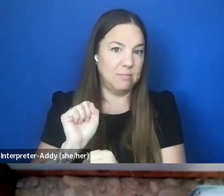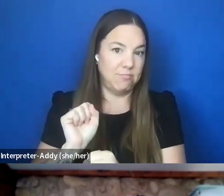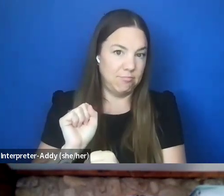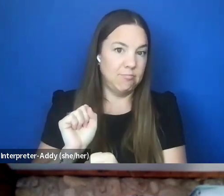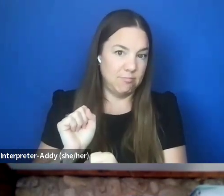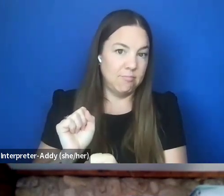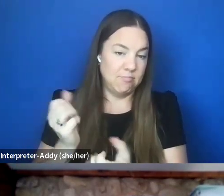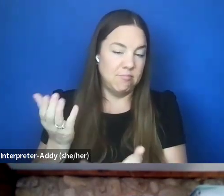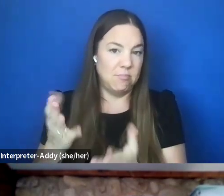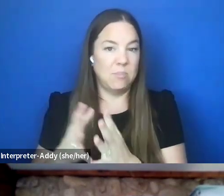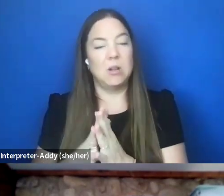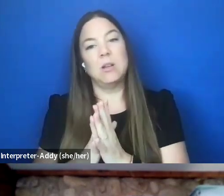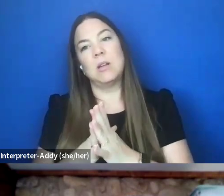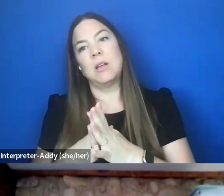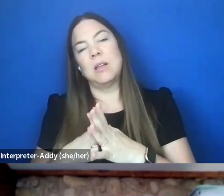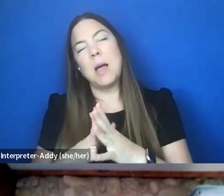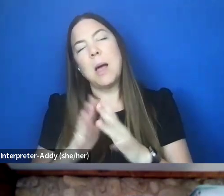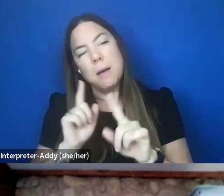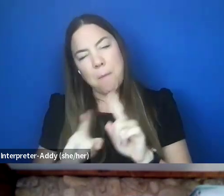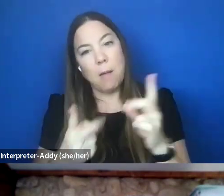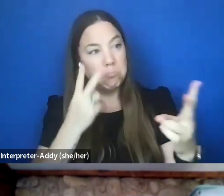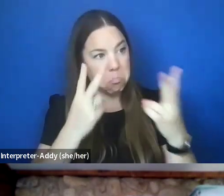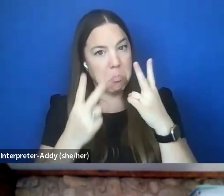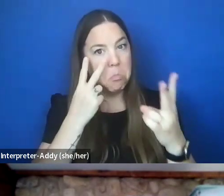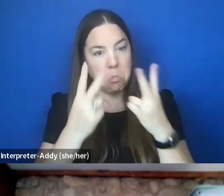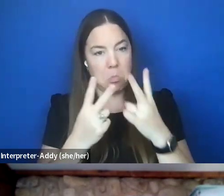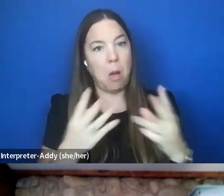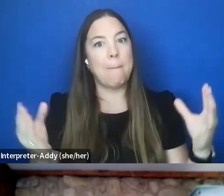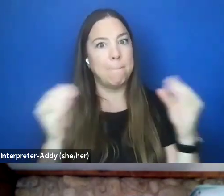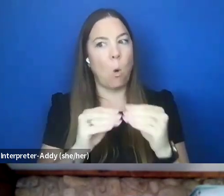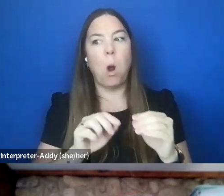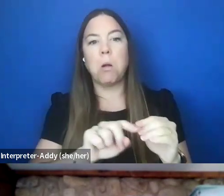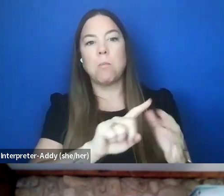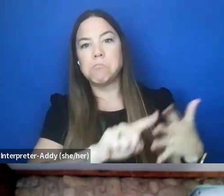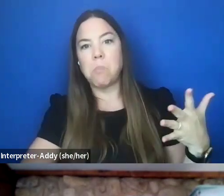Don Dew: but I Don Dew: I'm seeing more Don Dew: States doing a lot of things for this